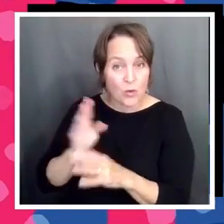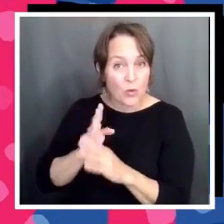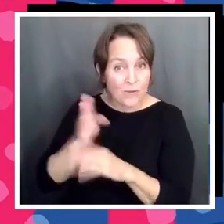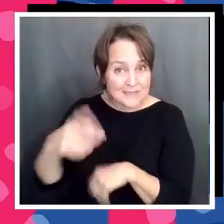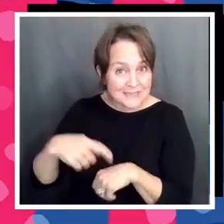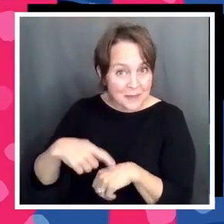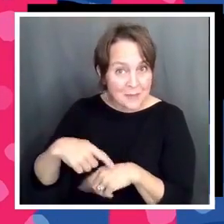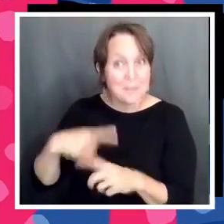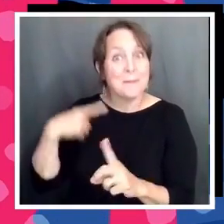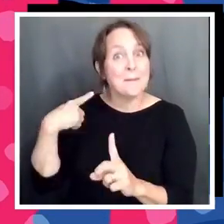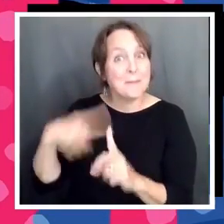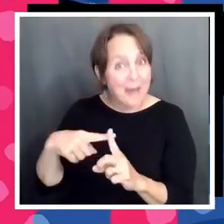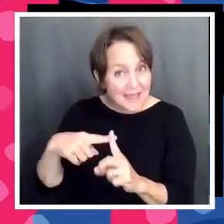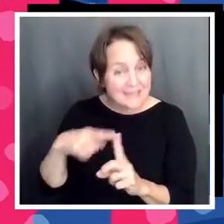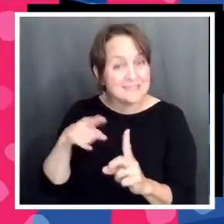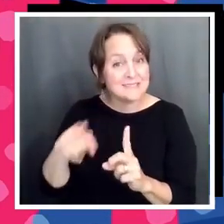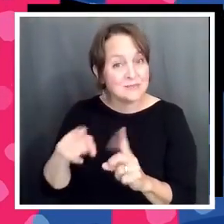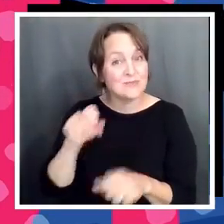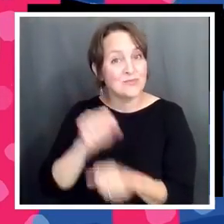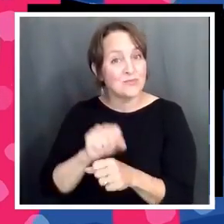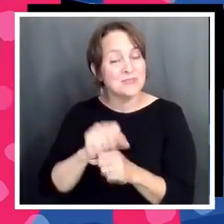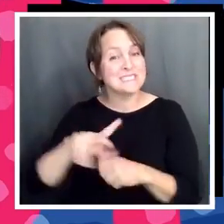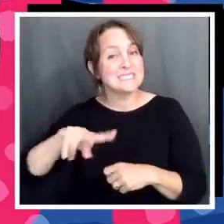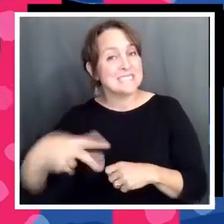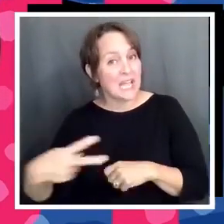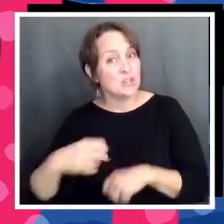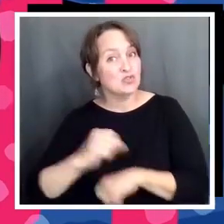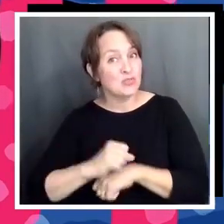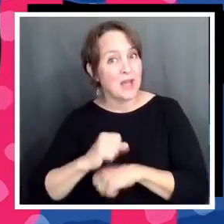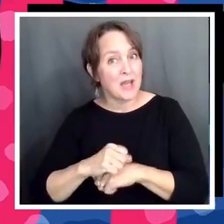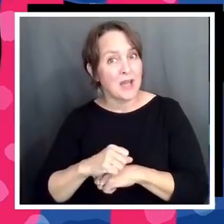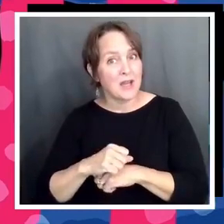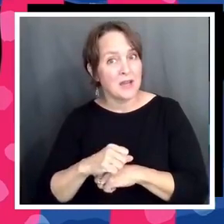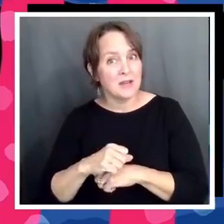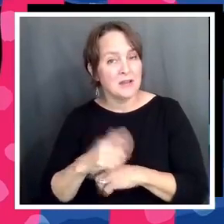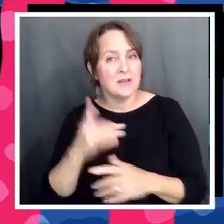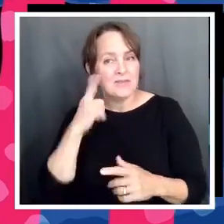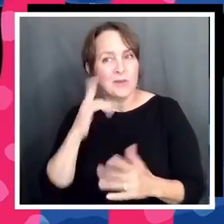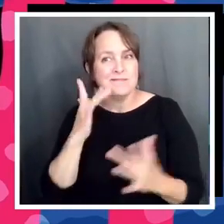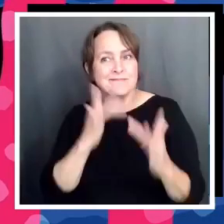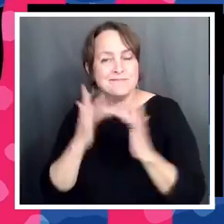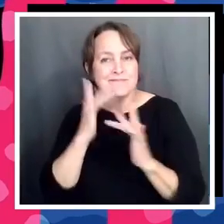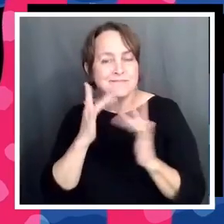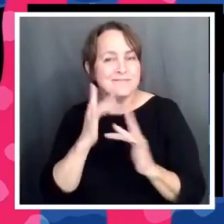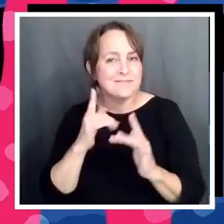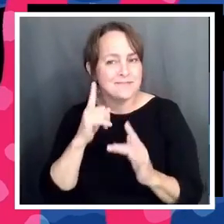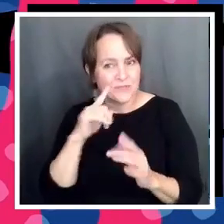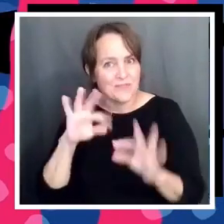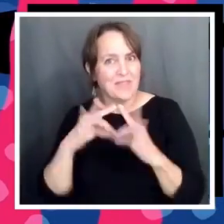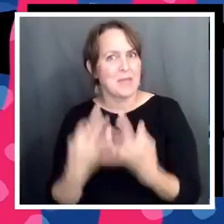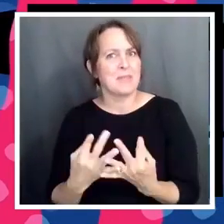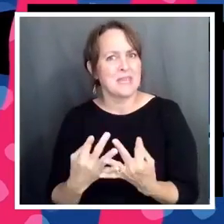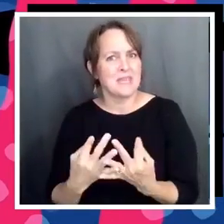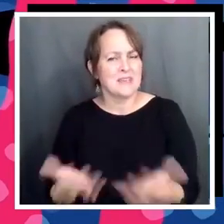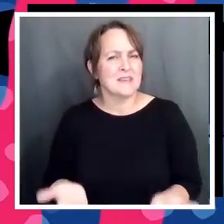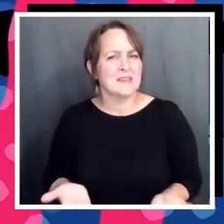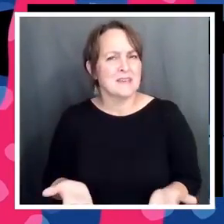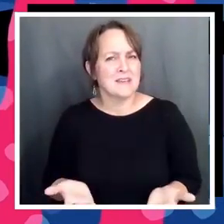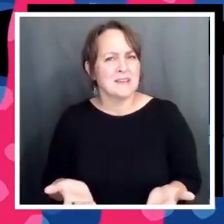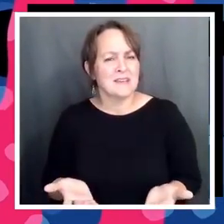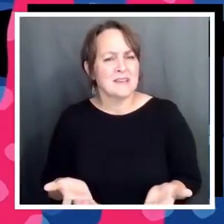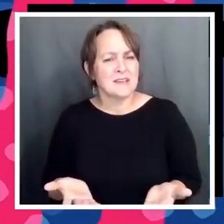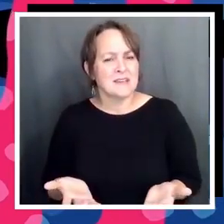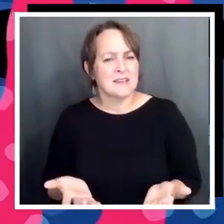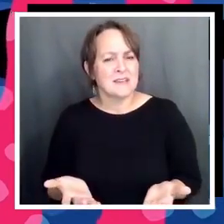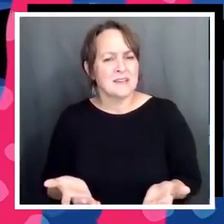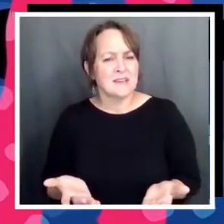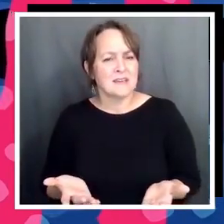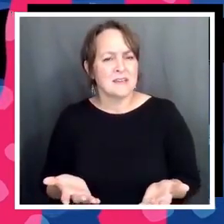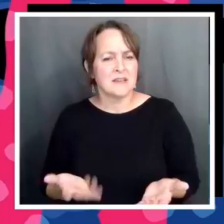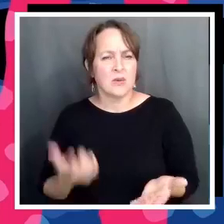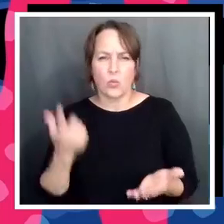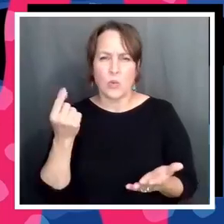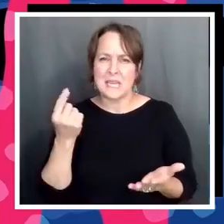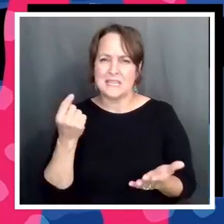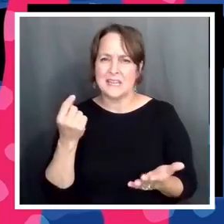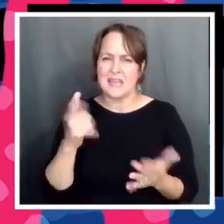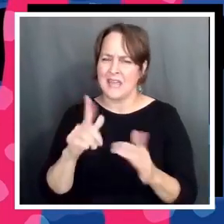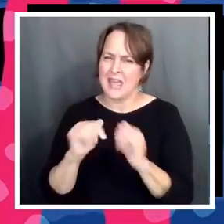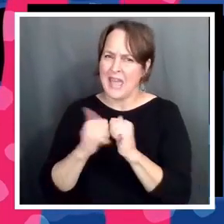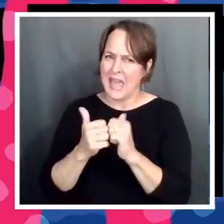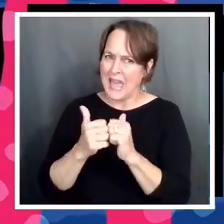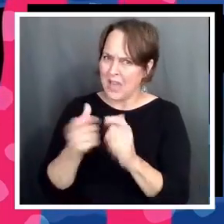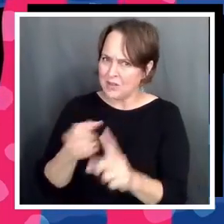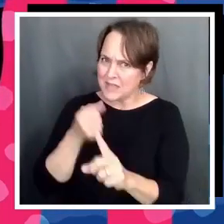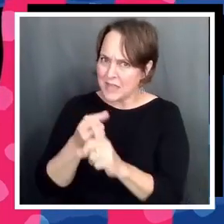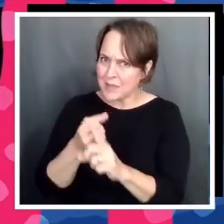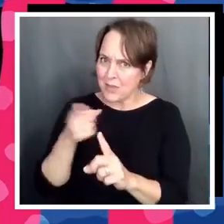FAMILY IS HUGE.